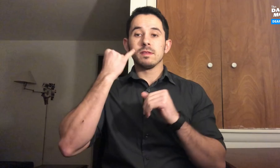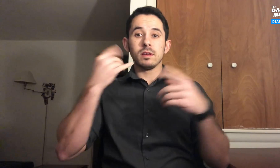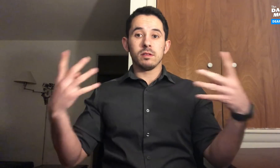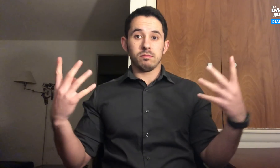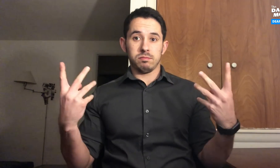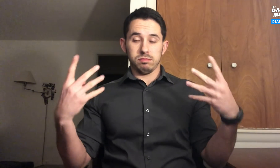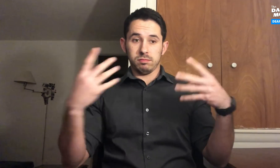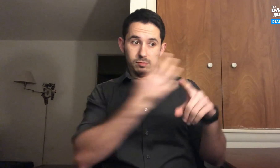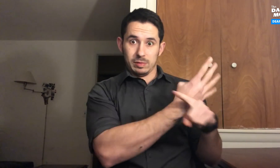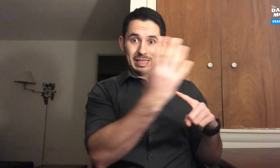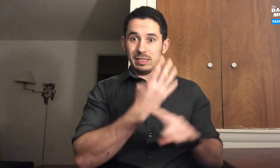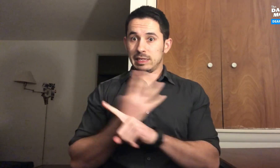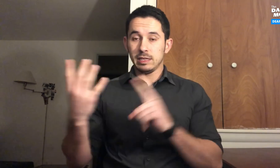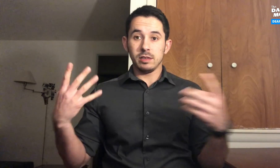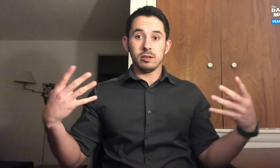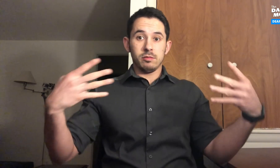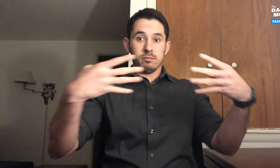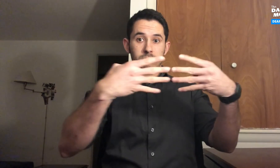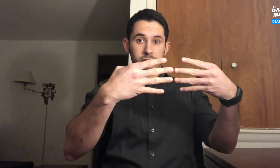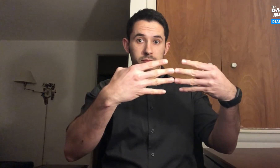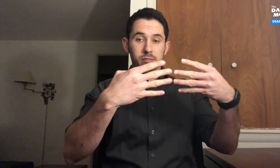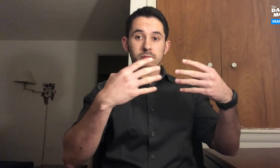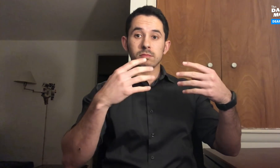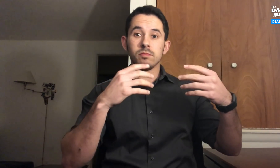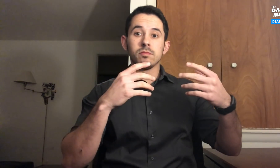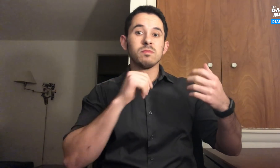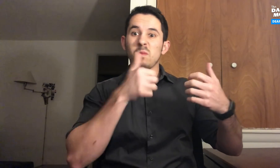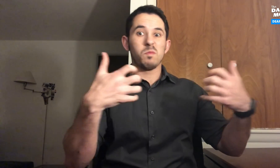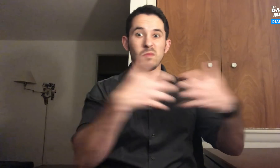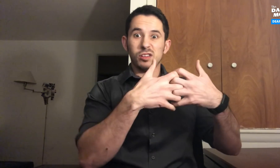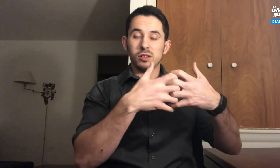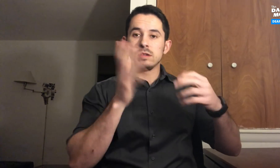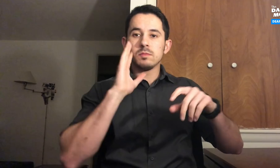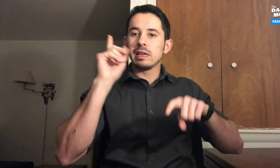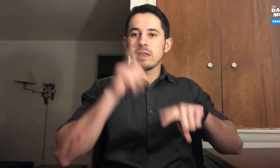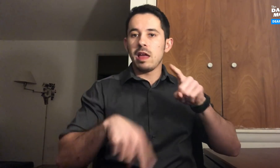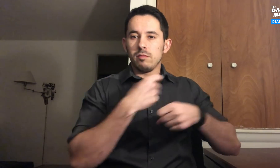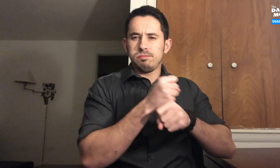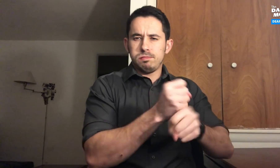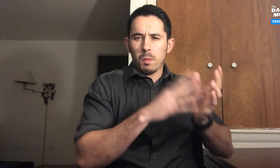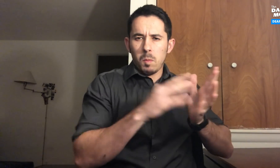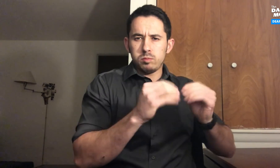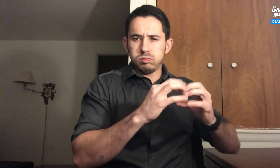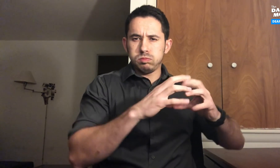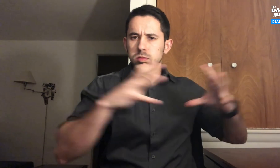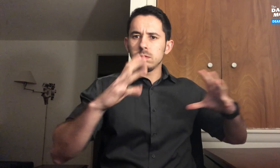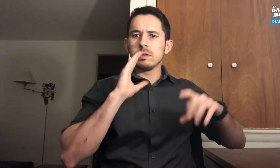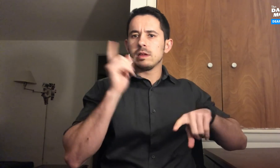If there is no match, then it won’t be able to copy more